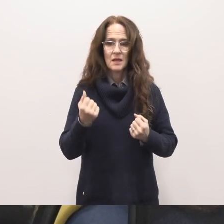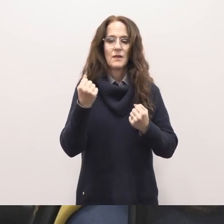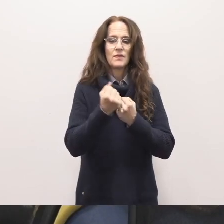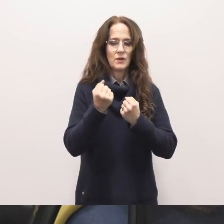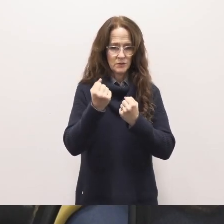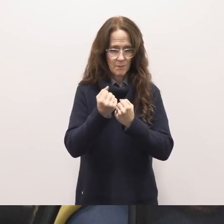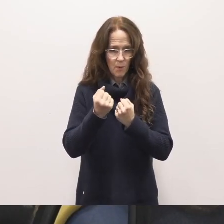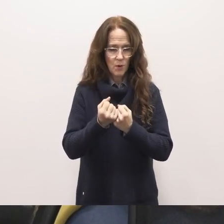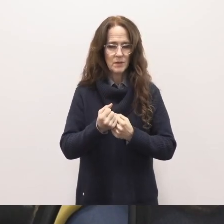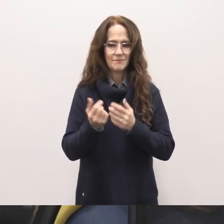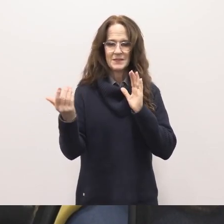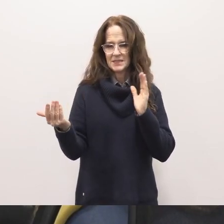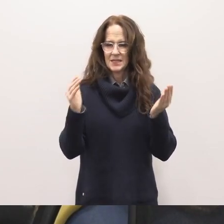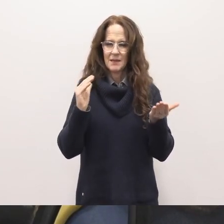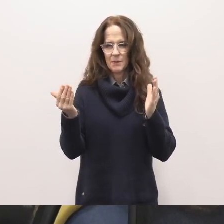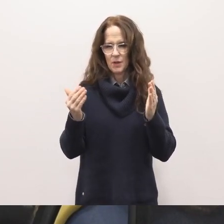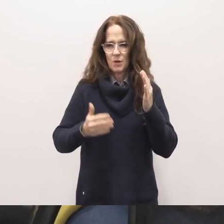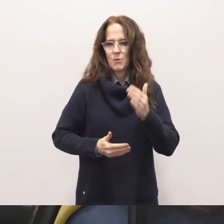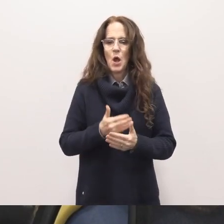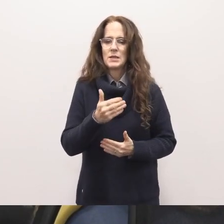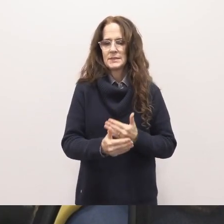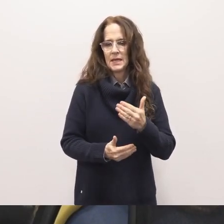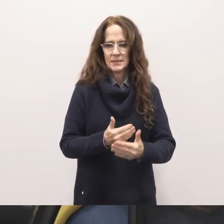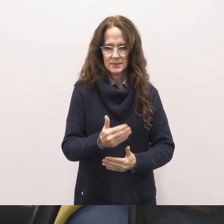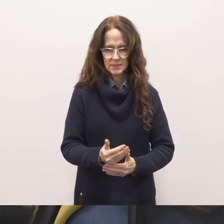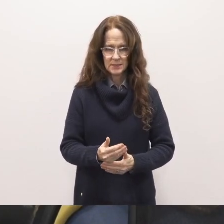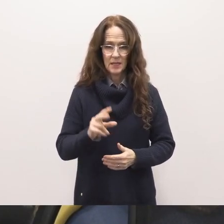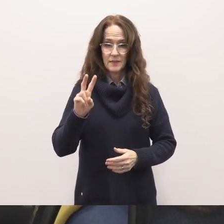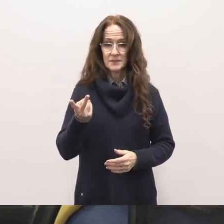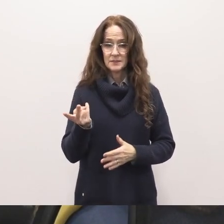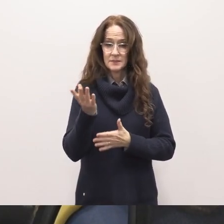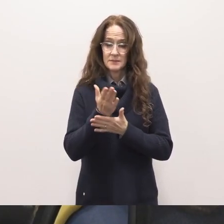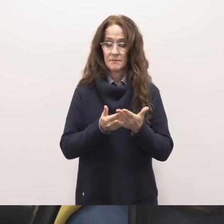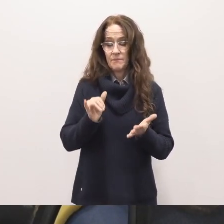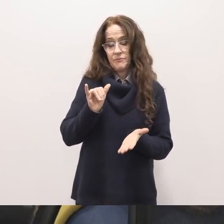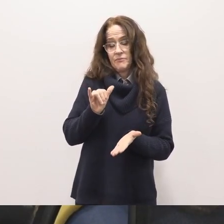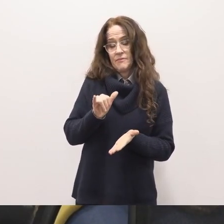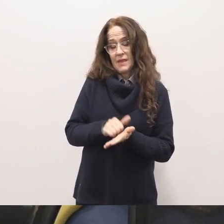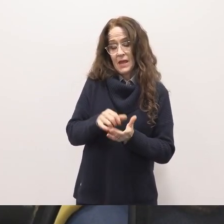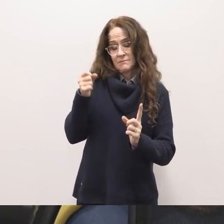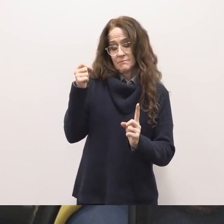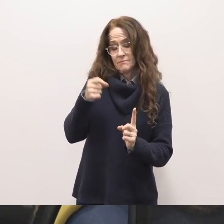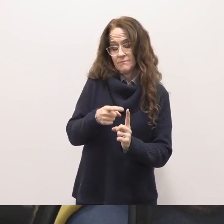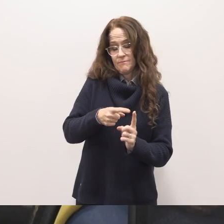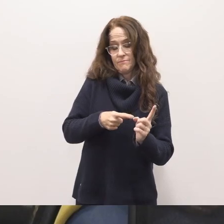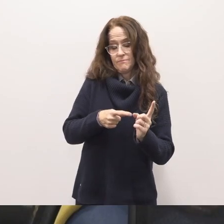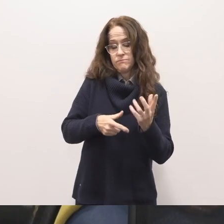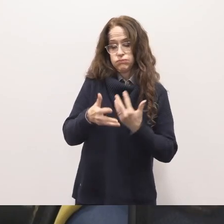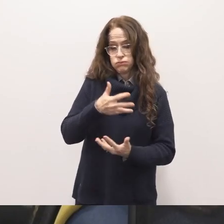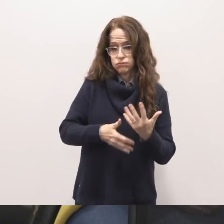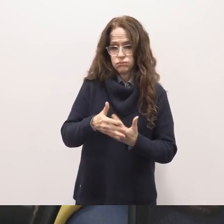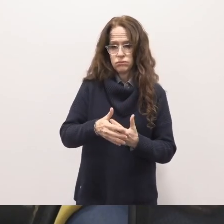So very similar audit process. The second piece of that particular engagement is the performance audit.